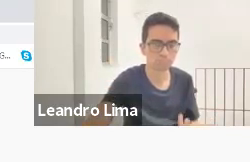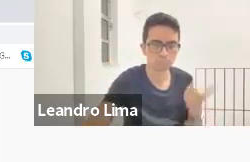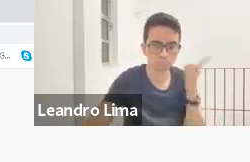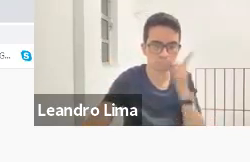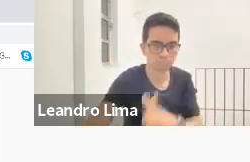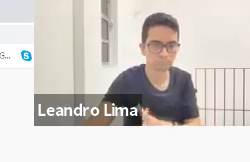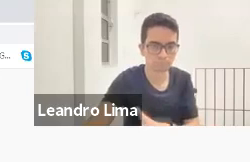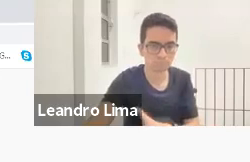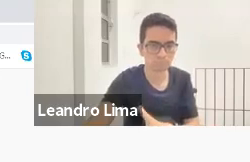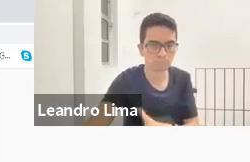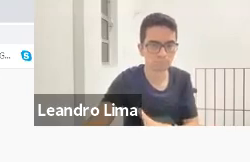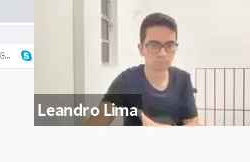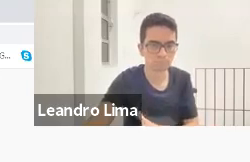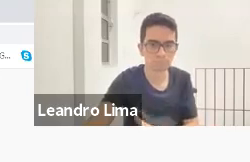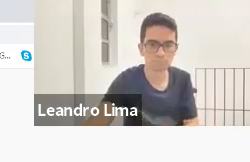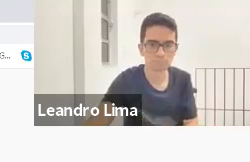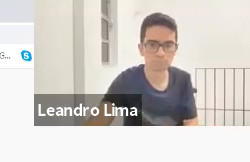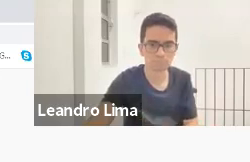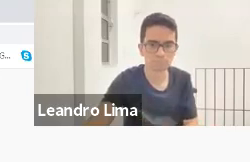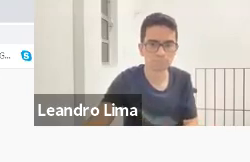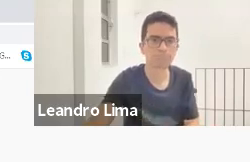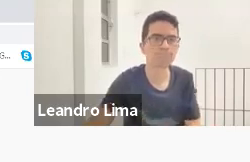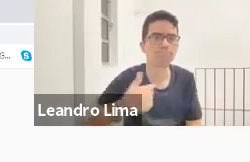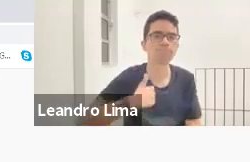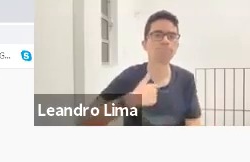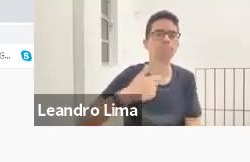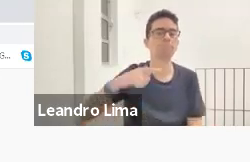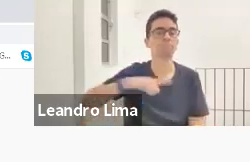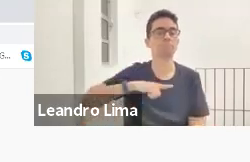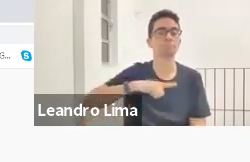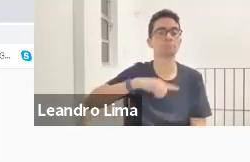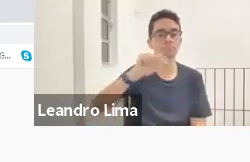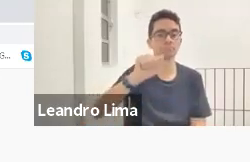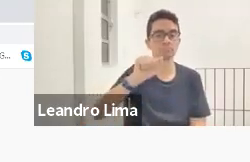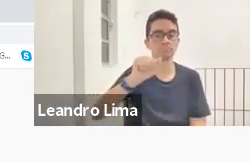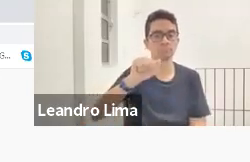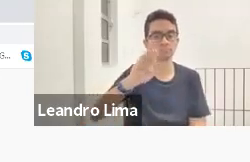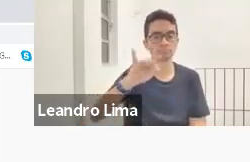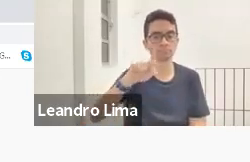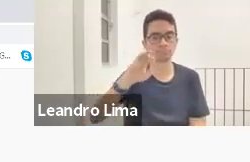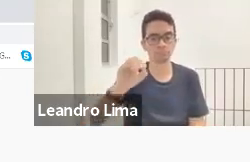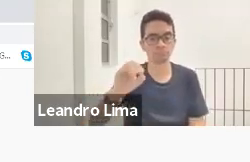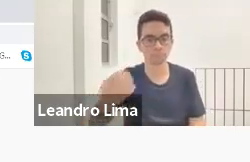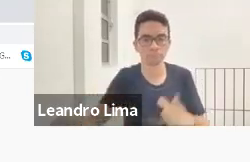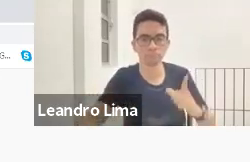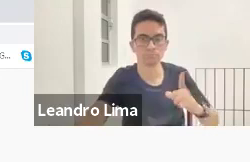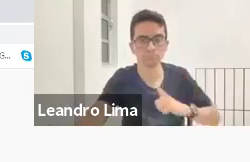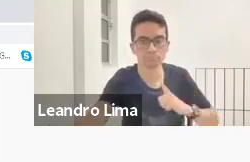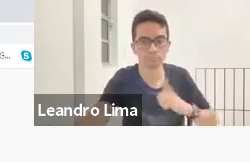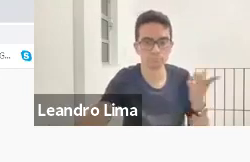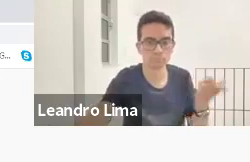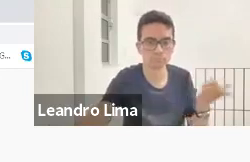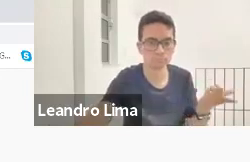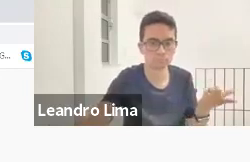spectrum. I'm pretty sure I'm pretty sure my father was on the I'm pretty sure my father was on the autism spectrum my nephew is on the autism spectrum my nephew is very artistic.